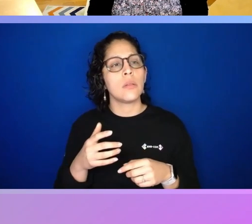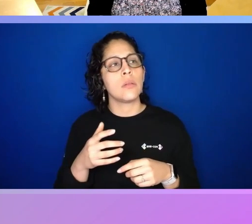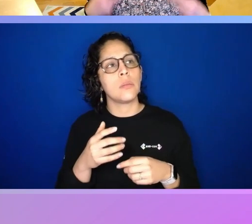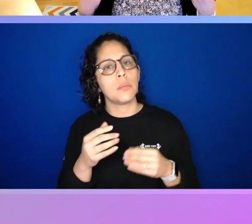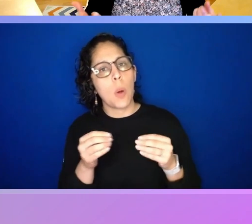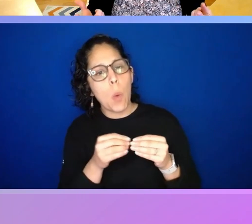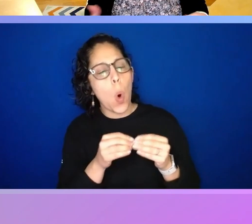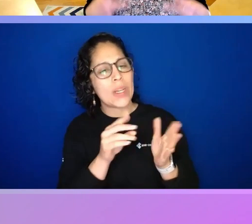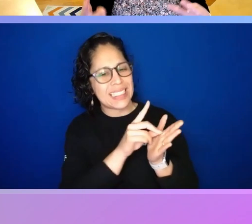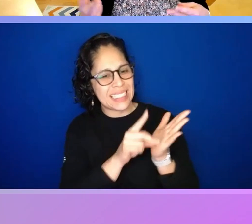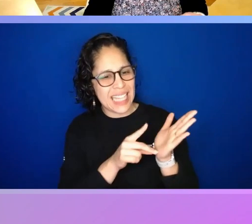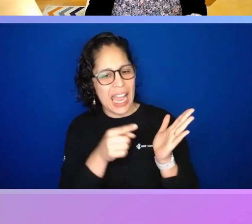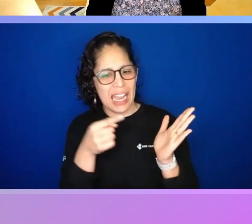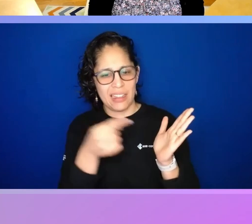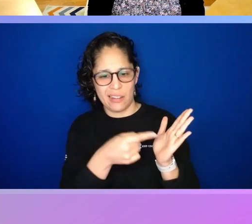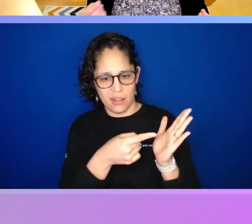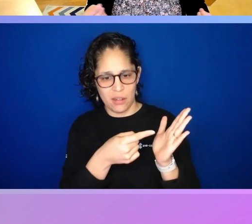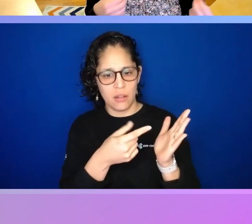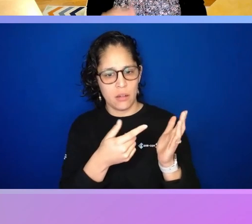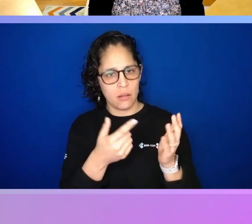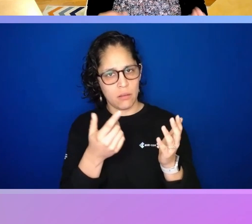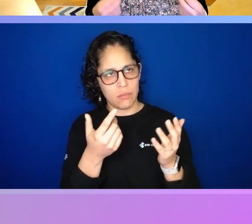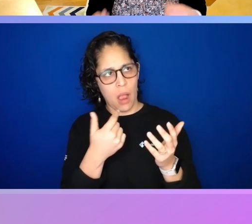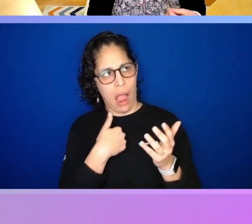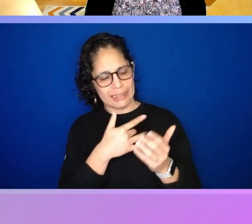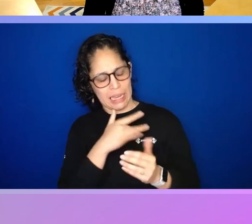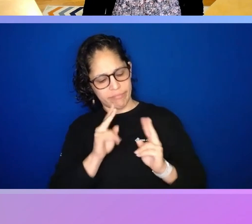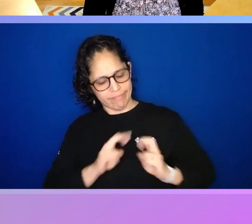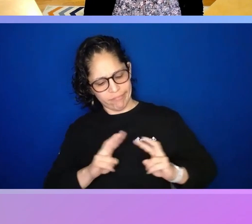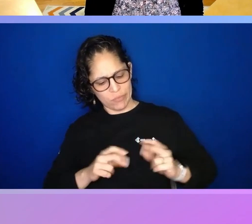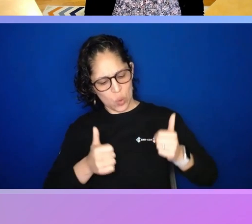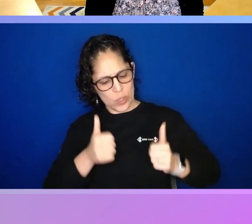one button. So they're not separate, they're all one